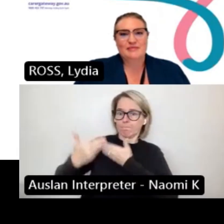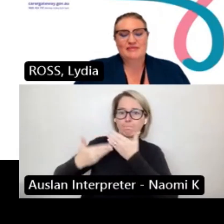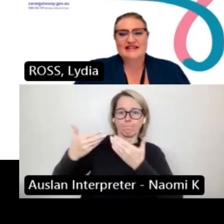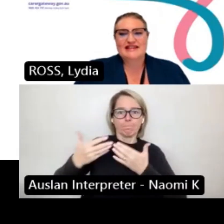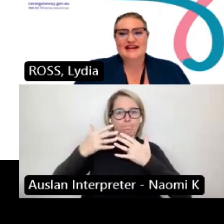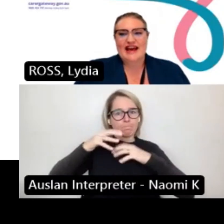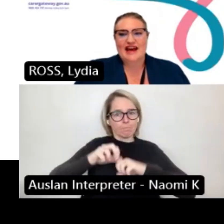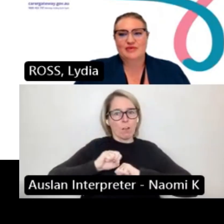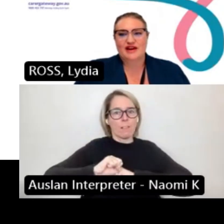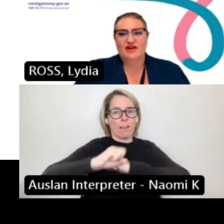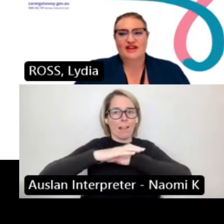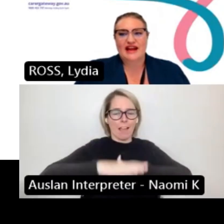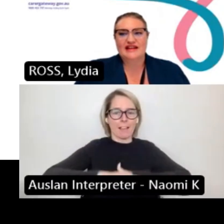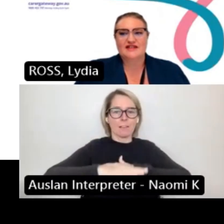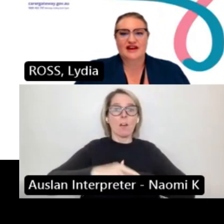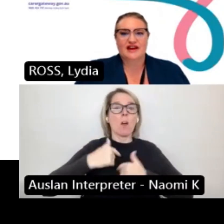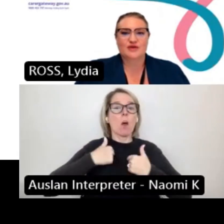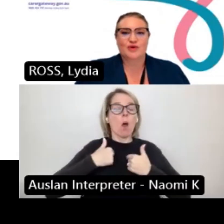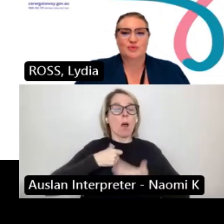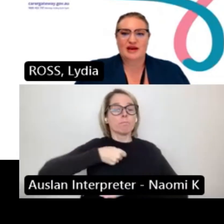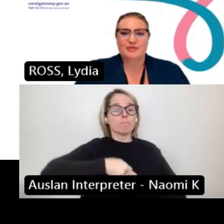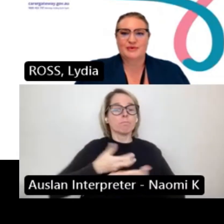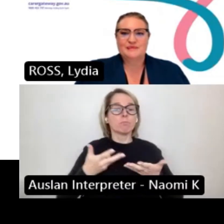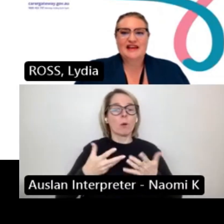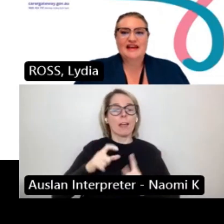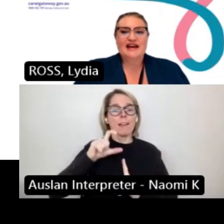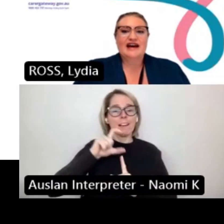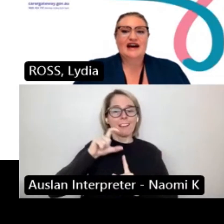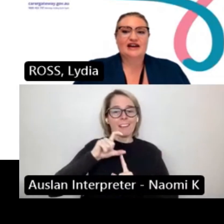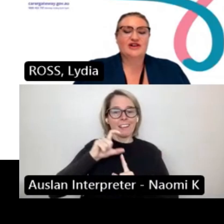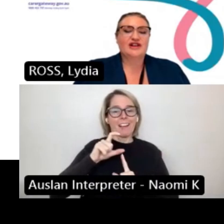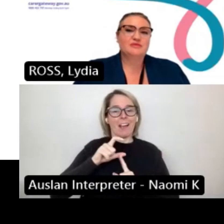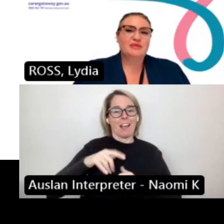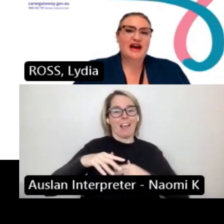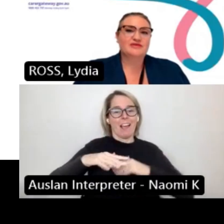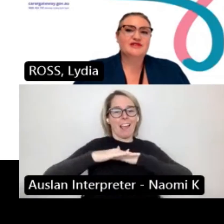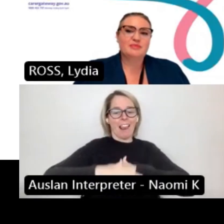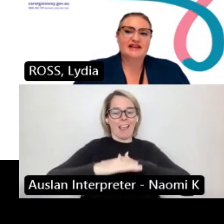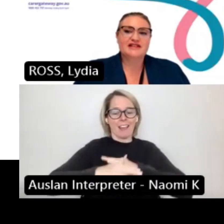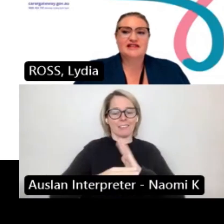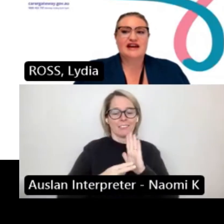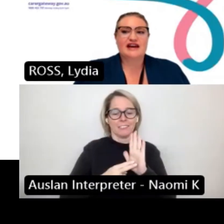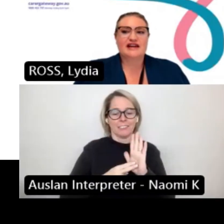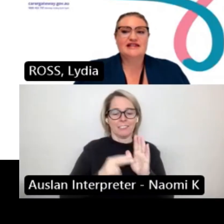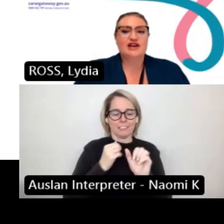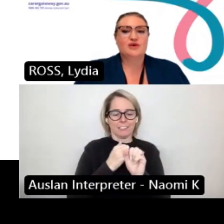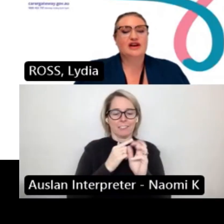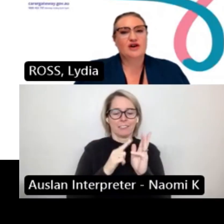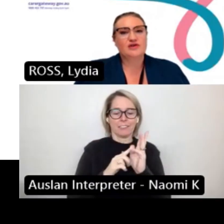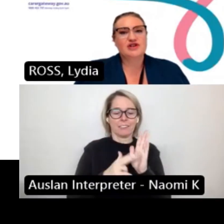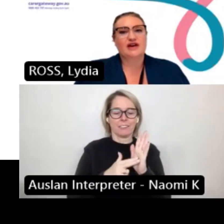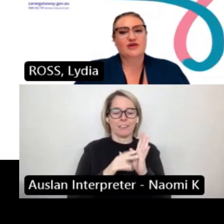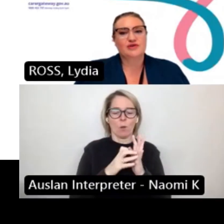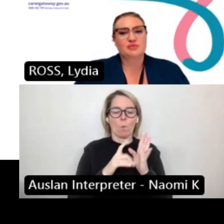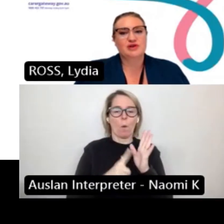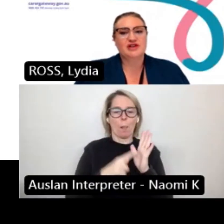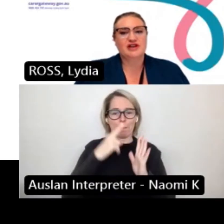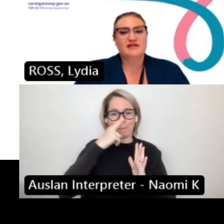I'm based in Canberra on the lands of the Ngunnawal people. I acknowledge and pay respect to their continuing culture and contribution